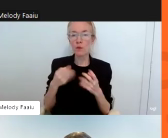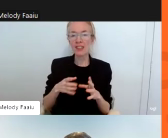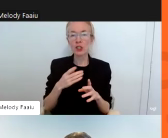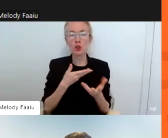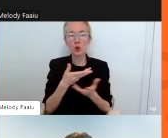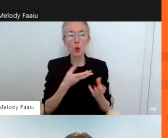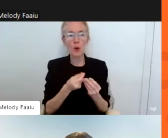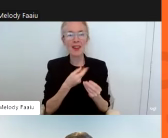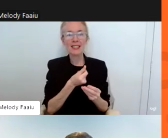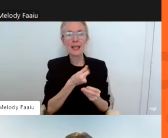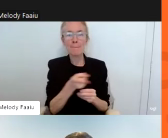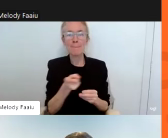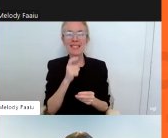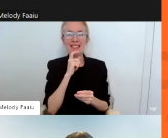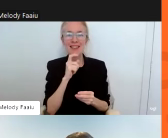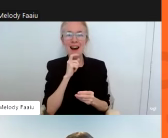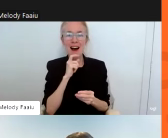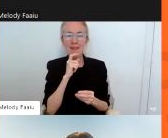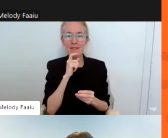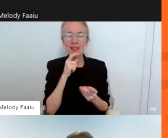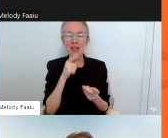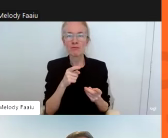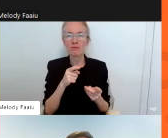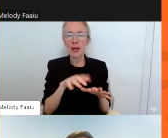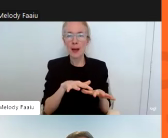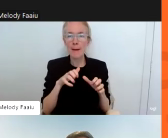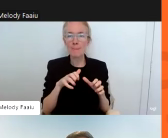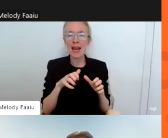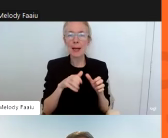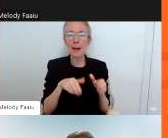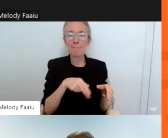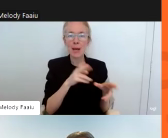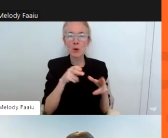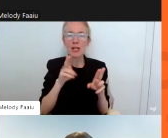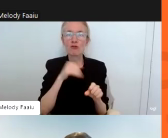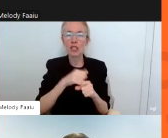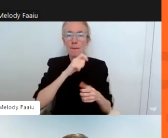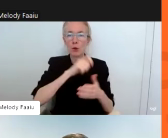public buildings, shops, restaurants and libraries, and obviously the